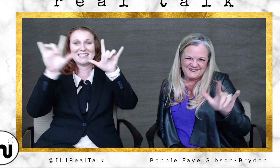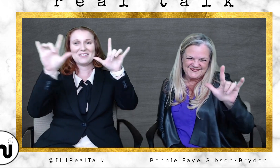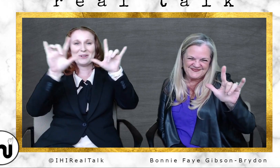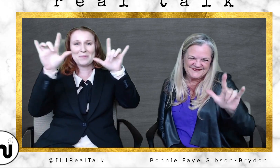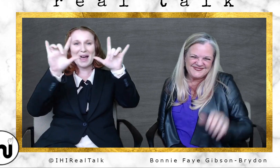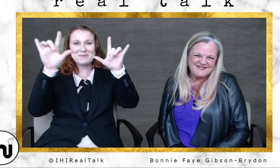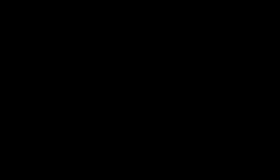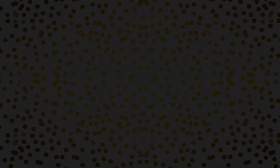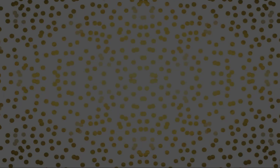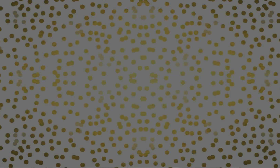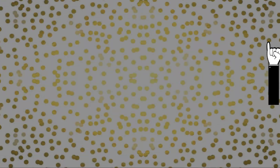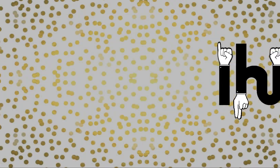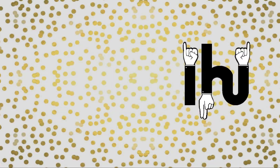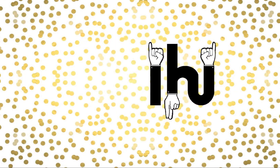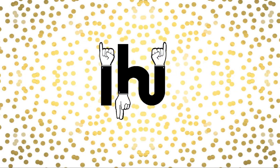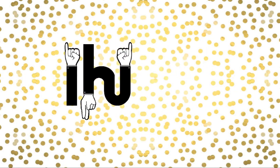Desirée: Love you all! Bye!